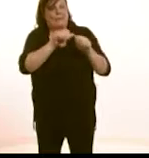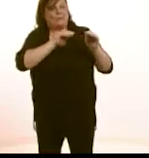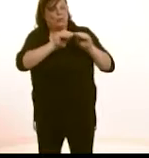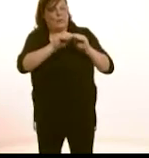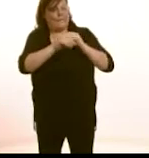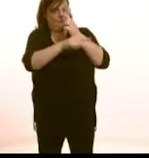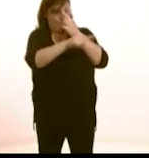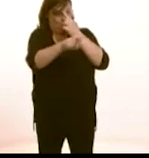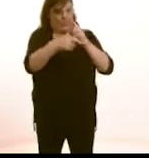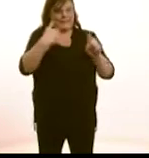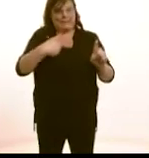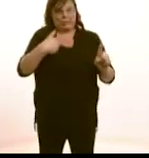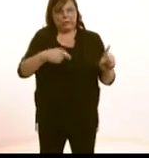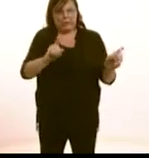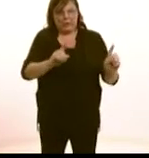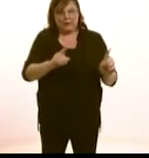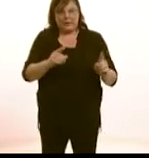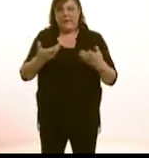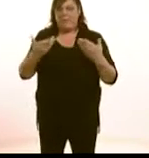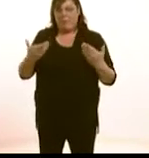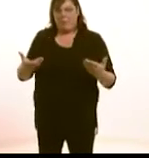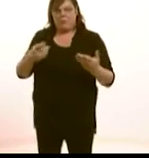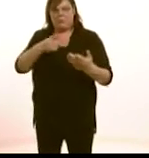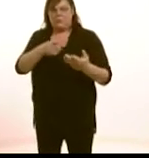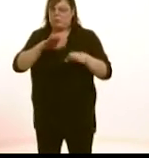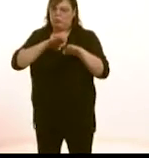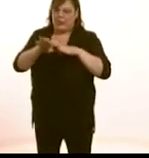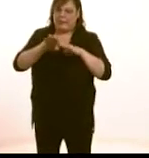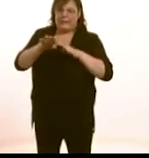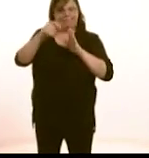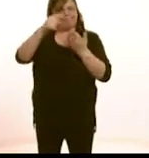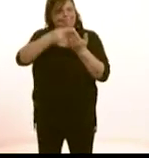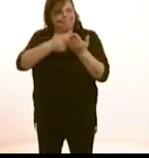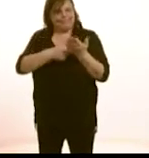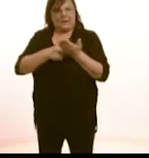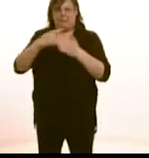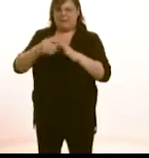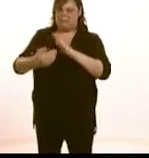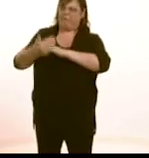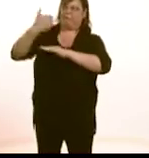The current system has been in place for many years now and I think we need to reconsider